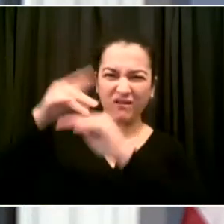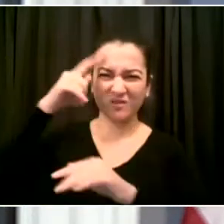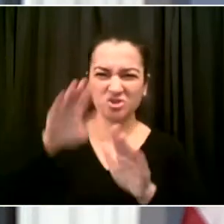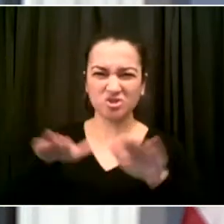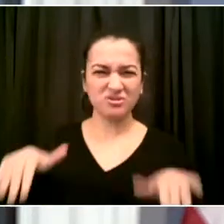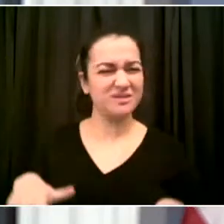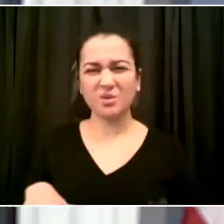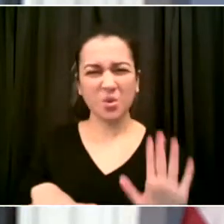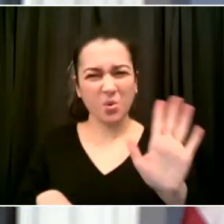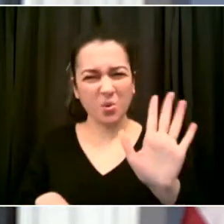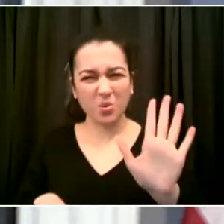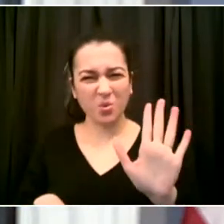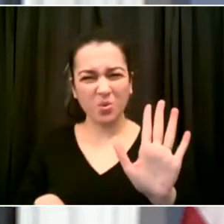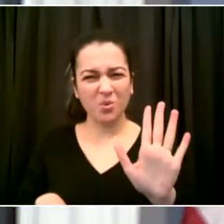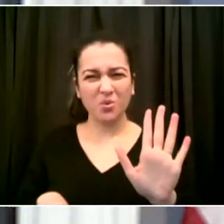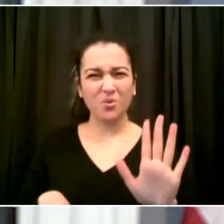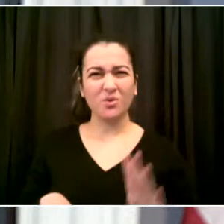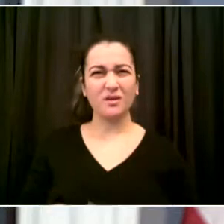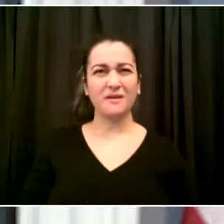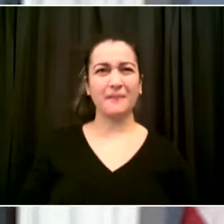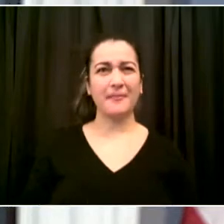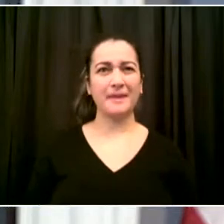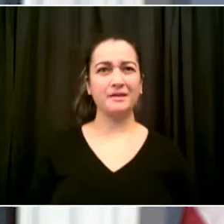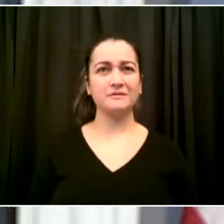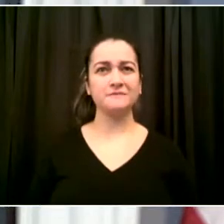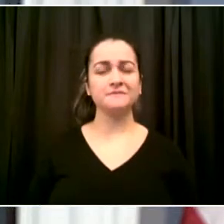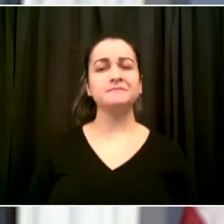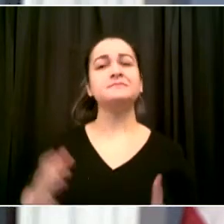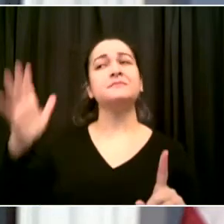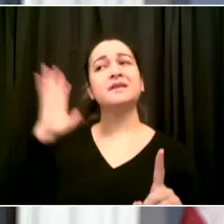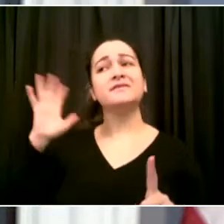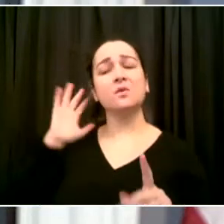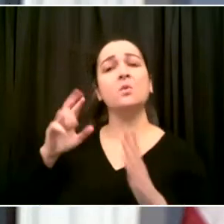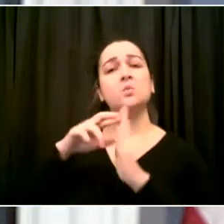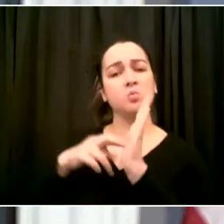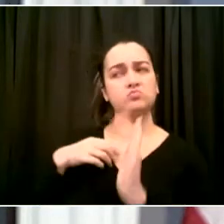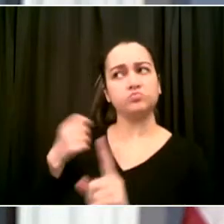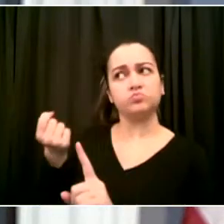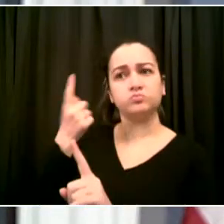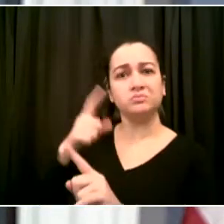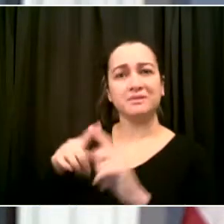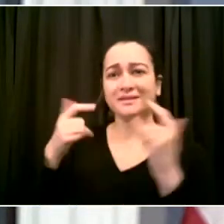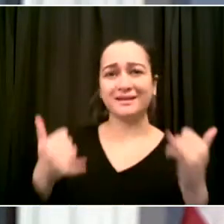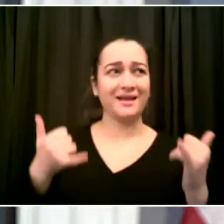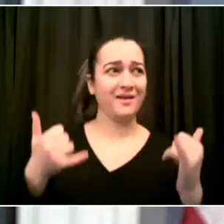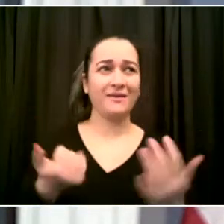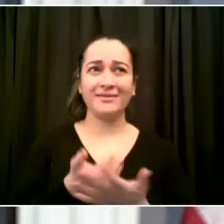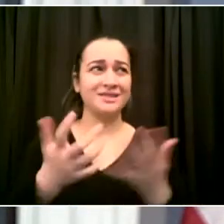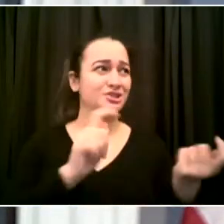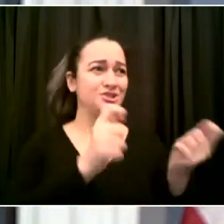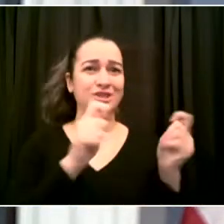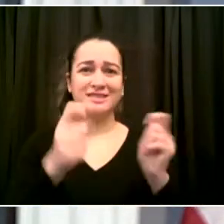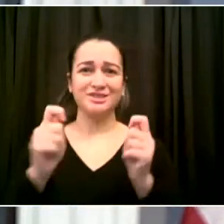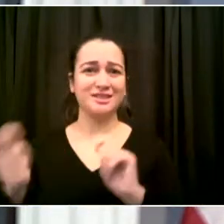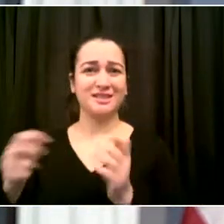PANDEMIC TTO APPLY THE RULES OF THE PAST PRE- PANDEMIC TO A